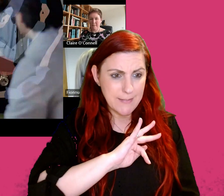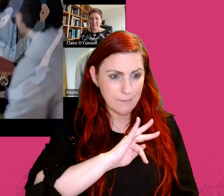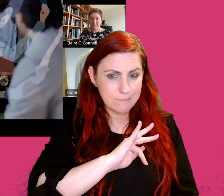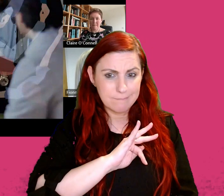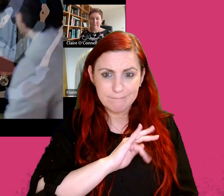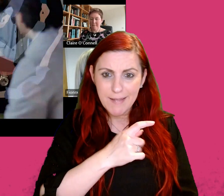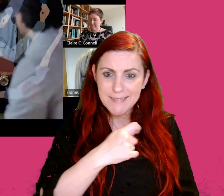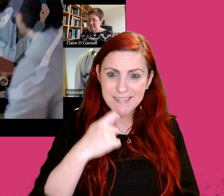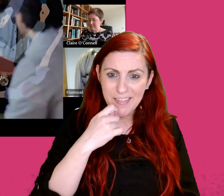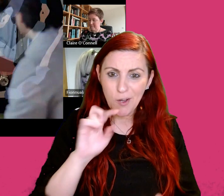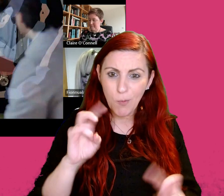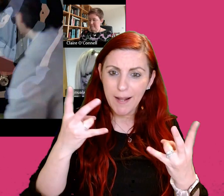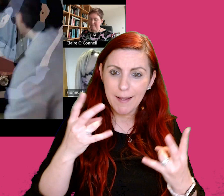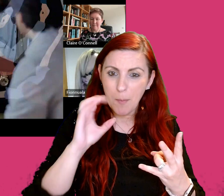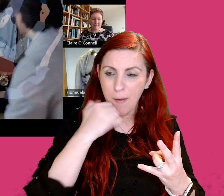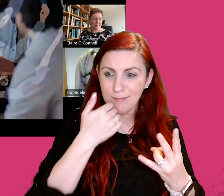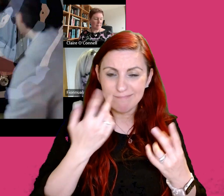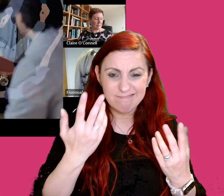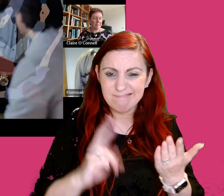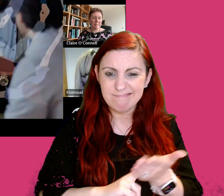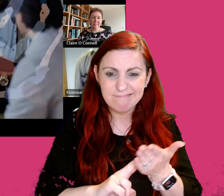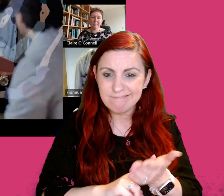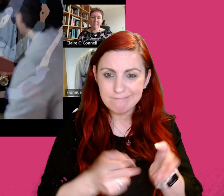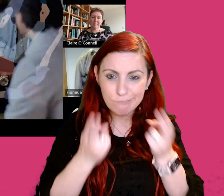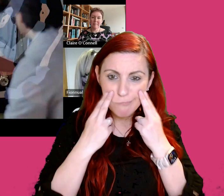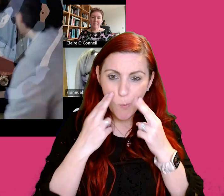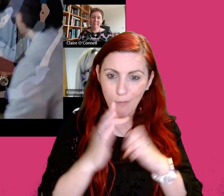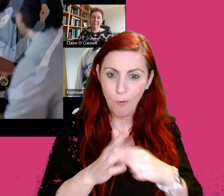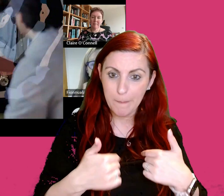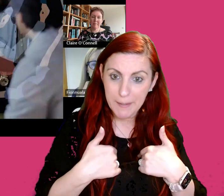a little bit too quickly because it's something I work a lot in but what it means is patient and